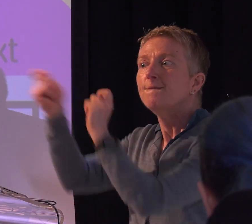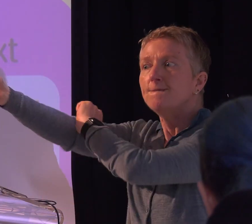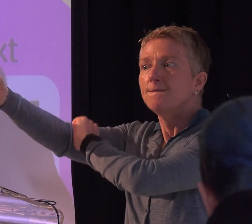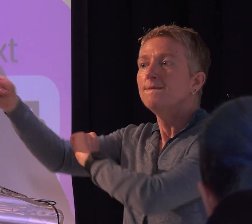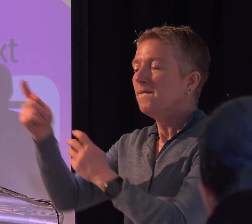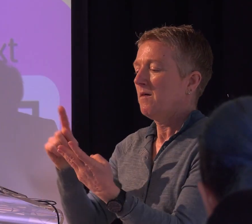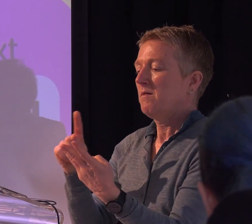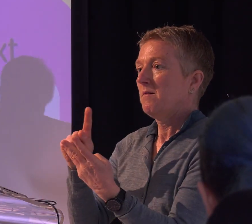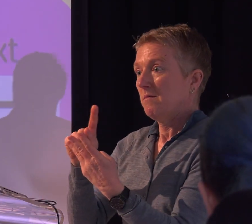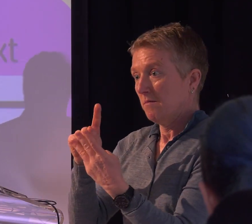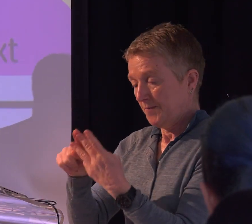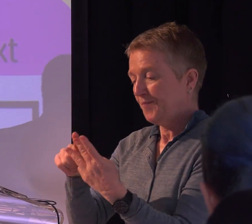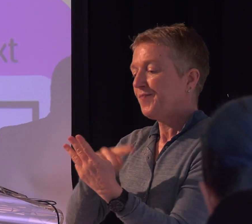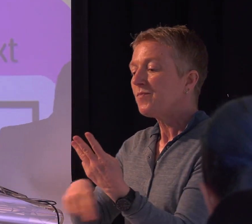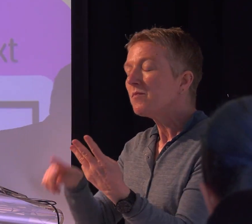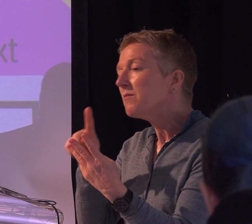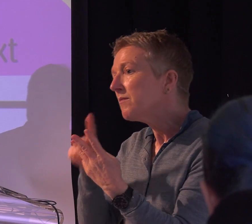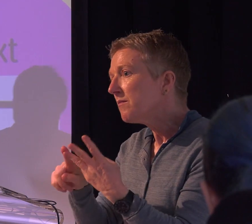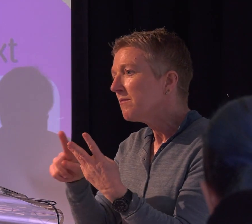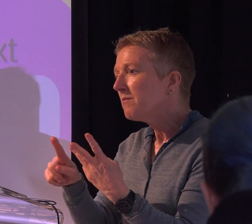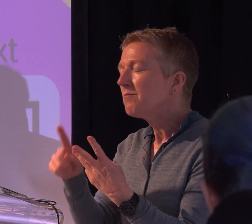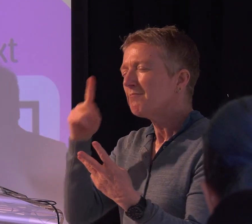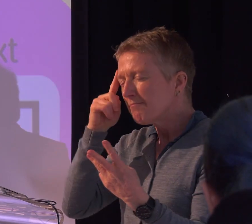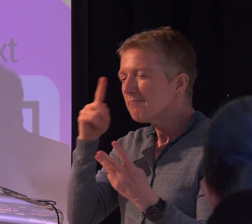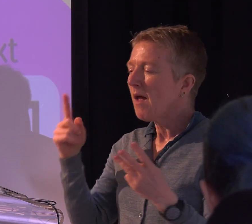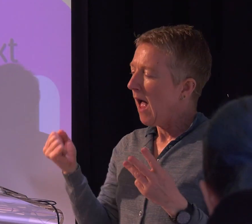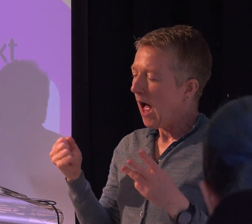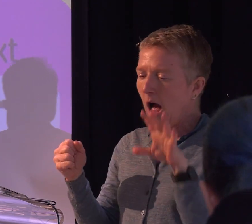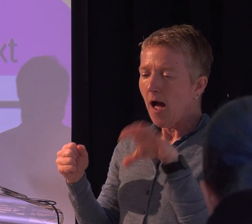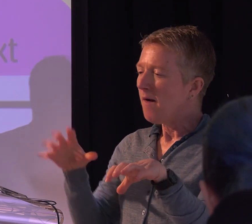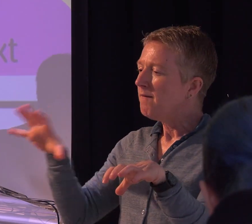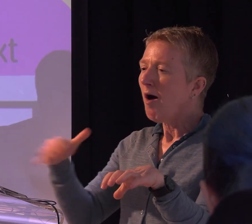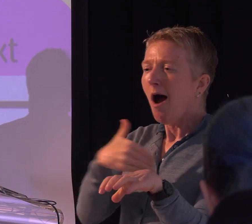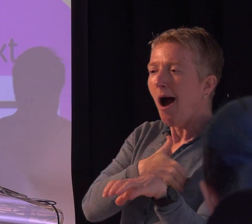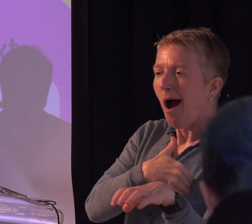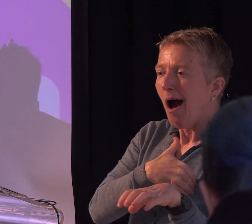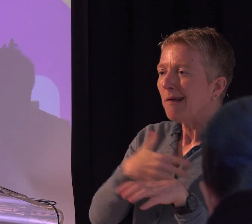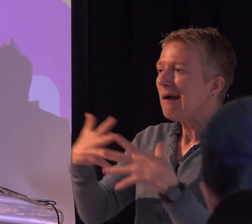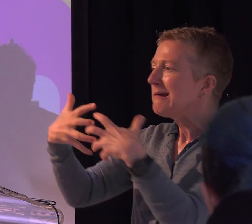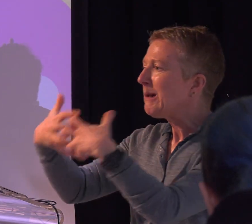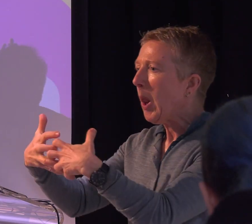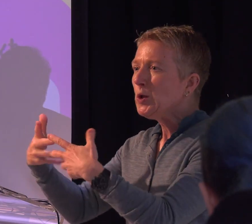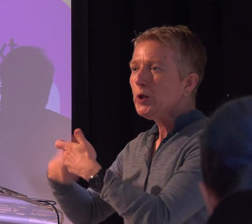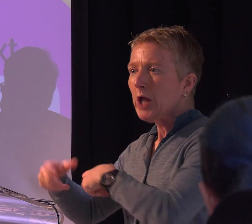And the third element that is important is the marriage between parts, technology, science, every element coming together,